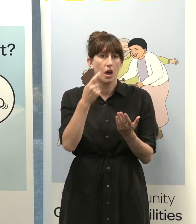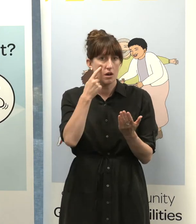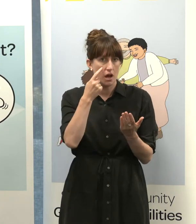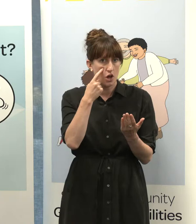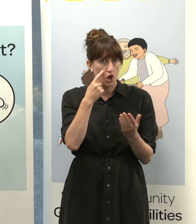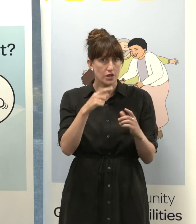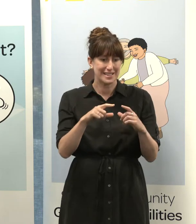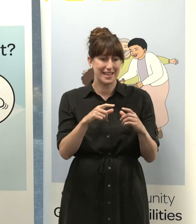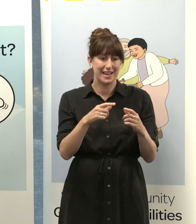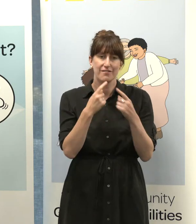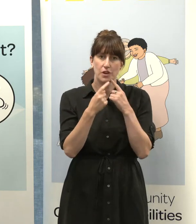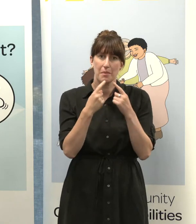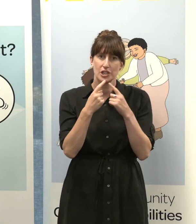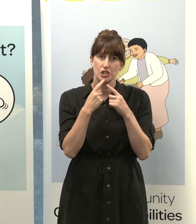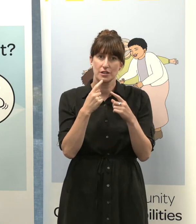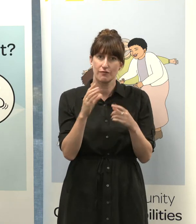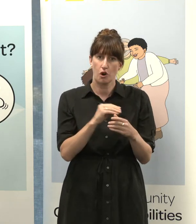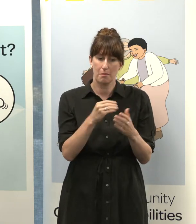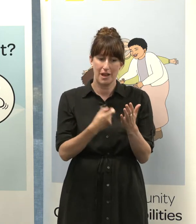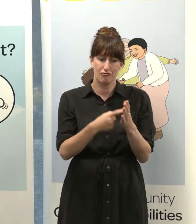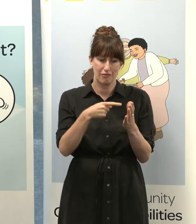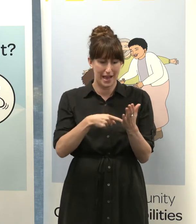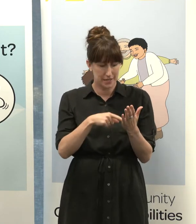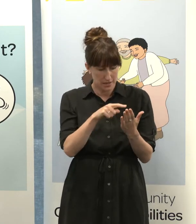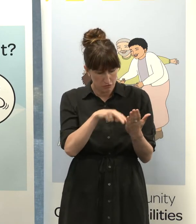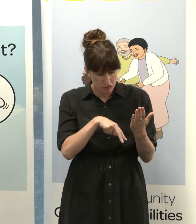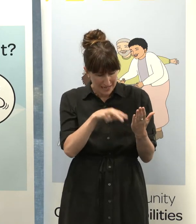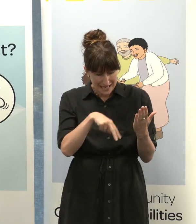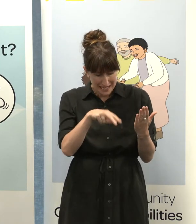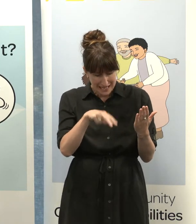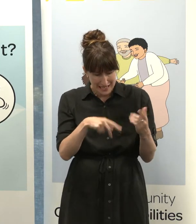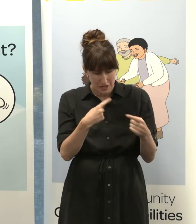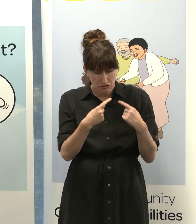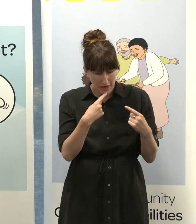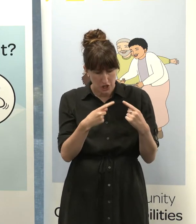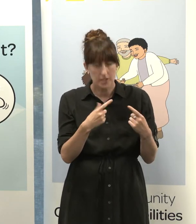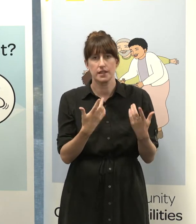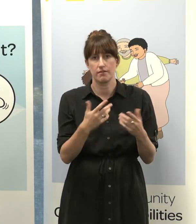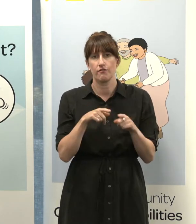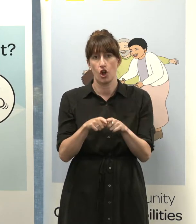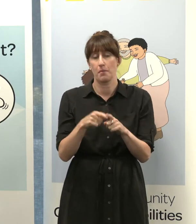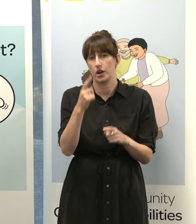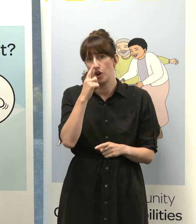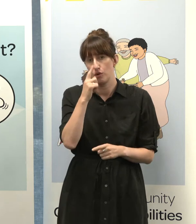nothing necessarily wrong or bad about doing that. So I encourage people to follow the instructions.